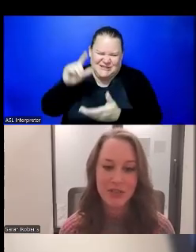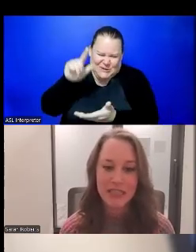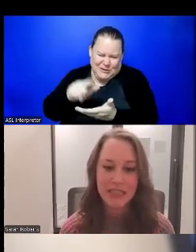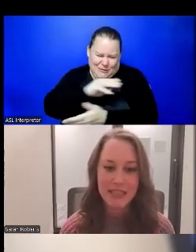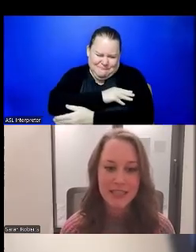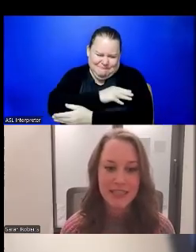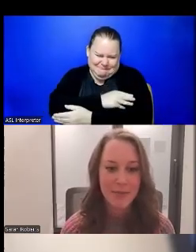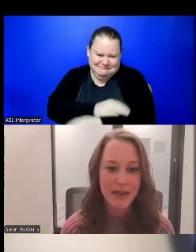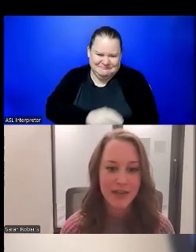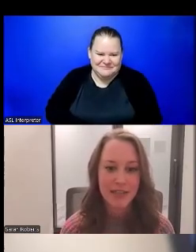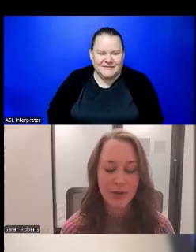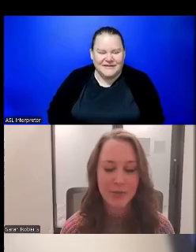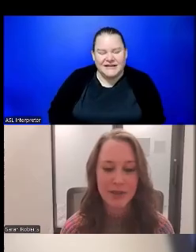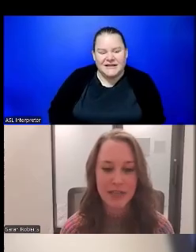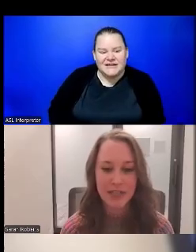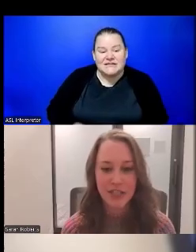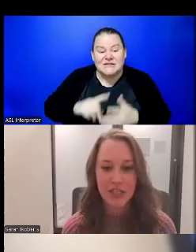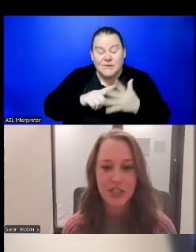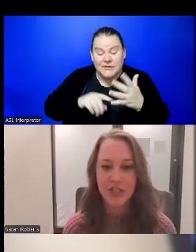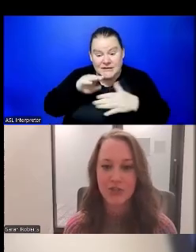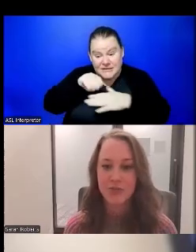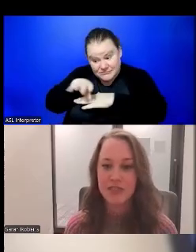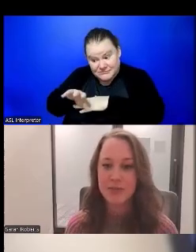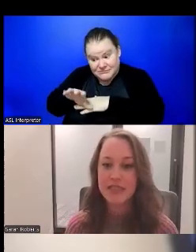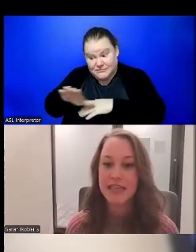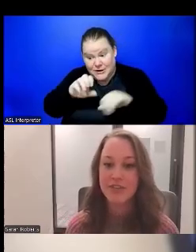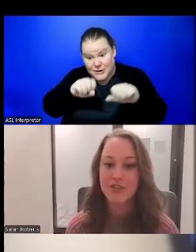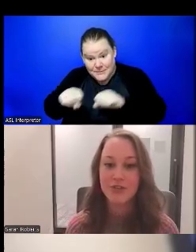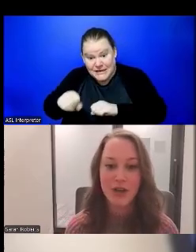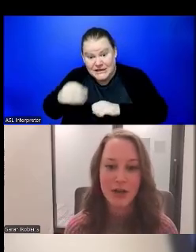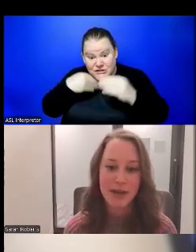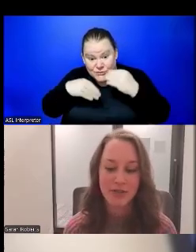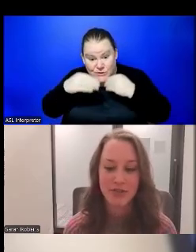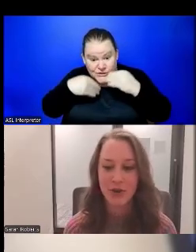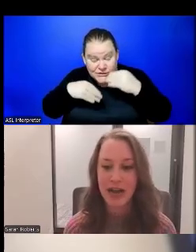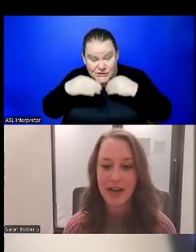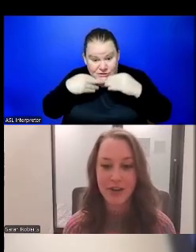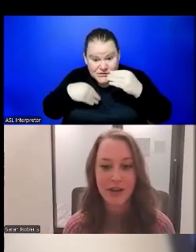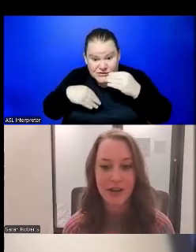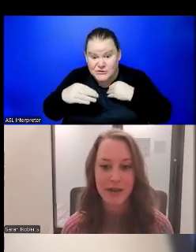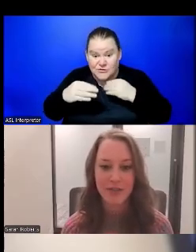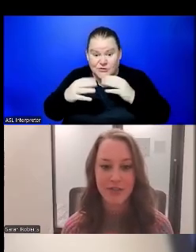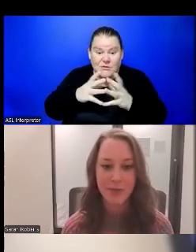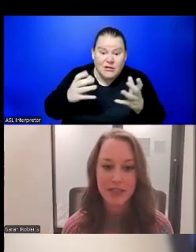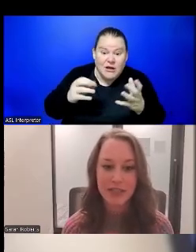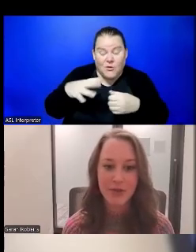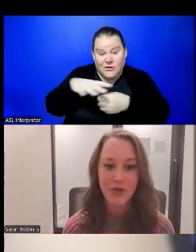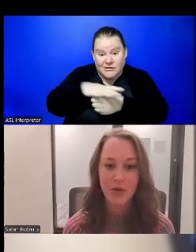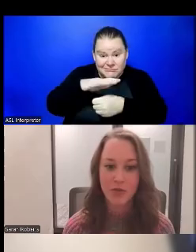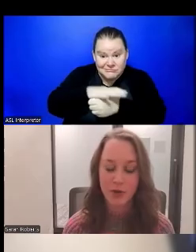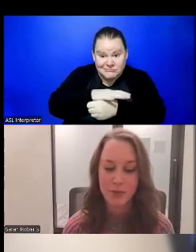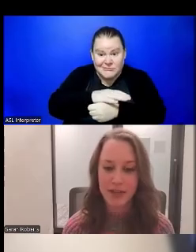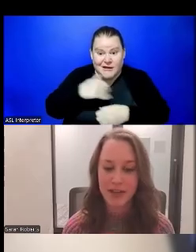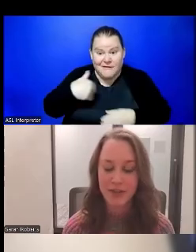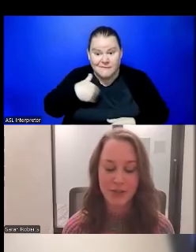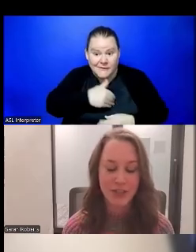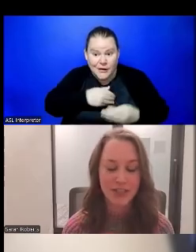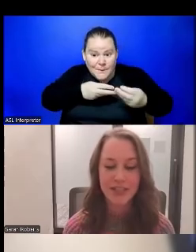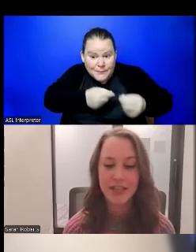So these things impact their ability to consume substantial amounts or adequate amounts of breast milk or formula or just